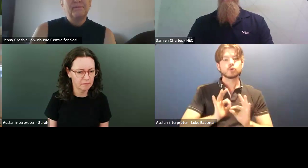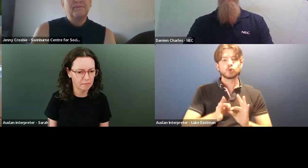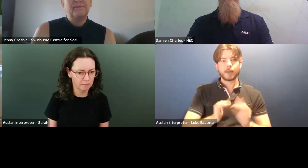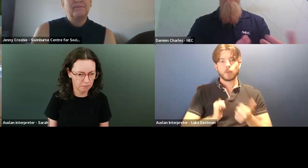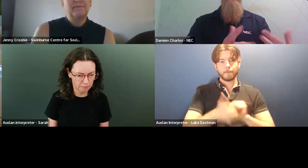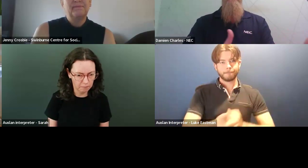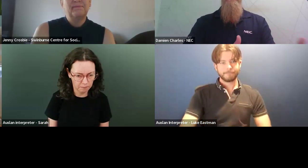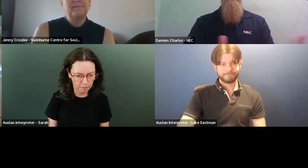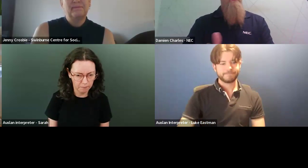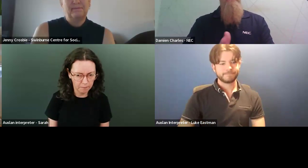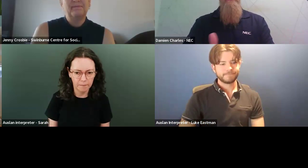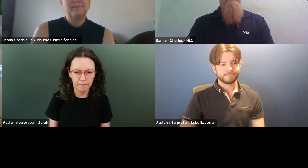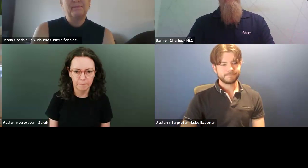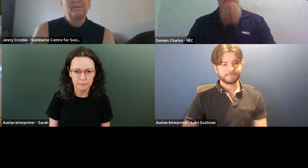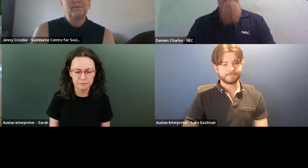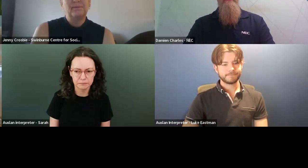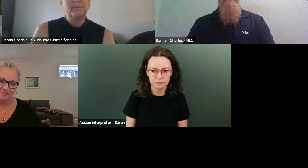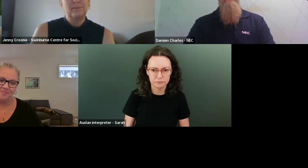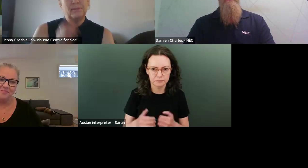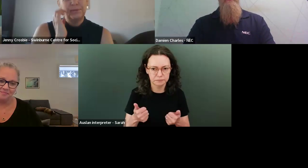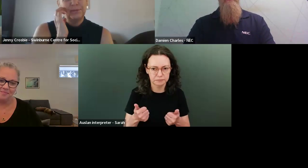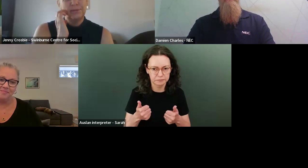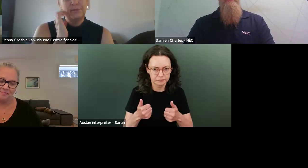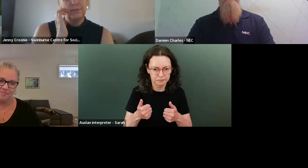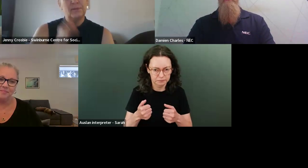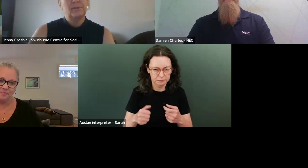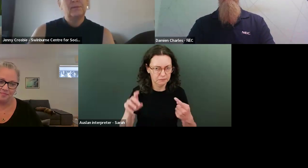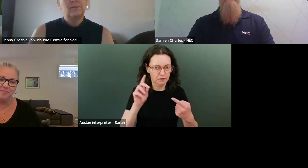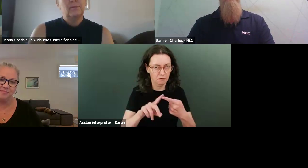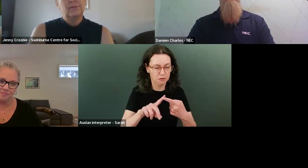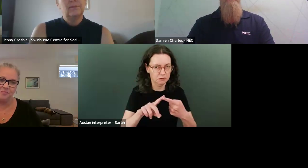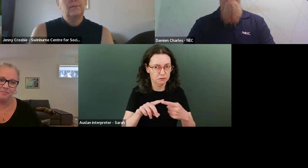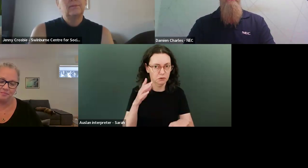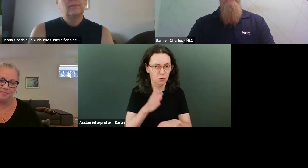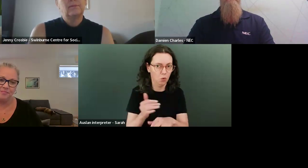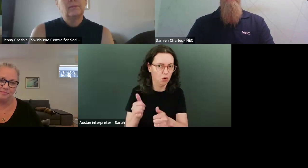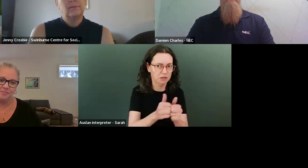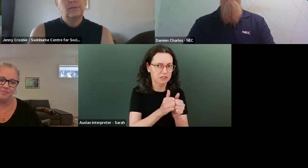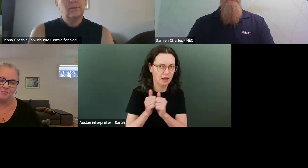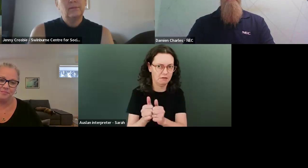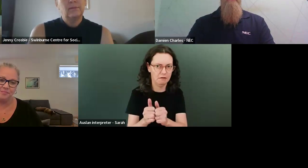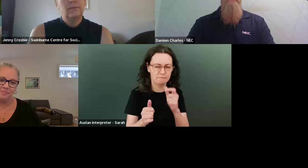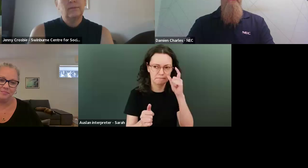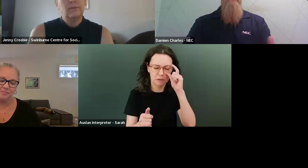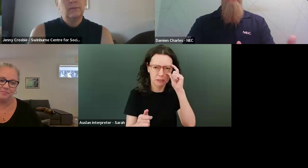I'll go first look I think it's just working together is the first thing and